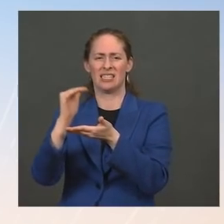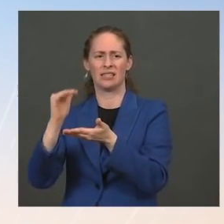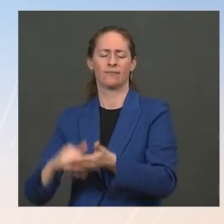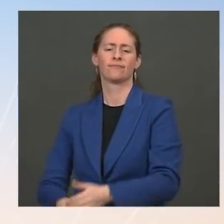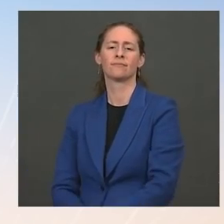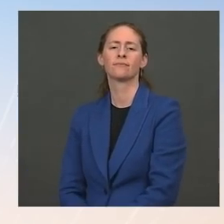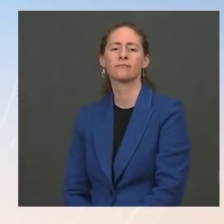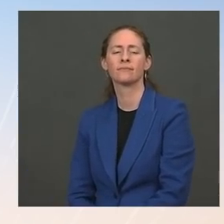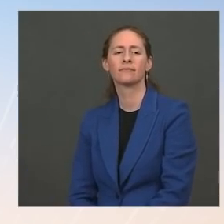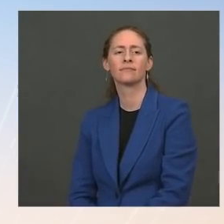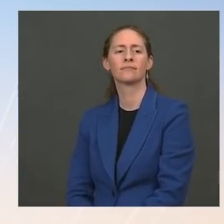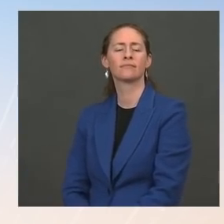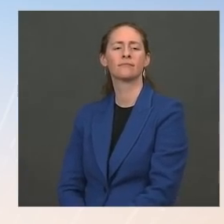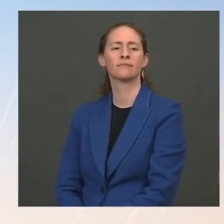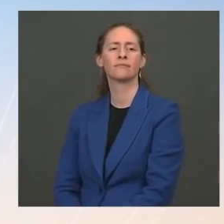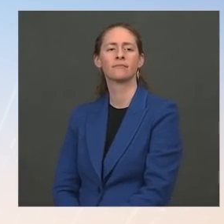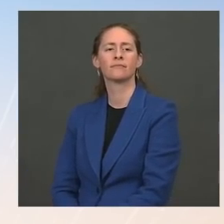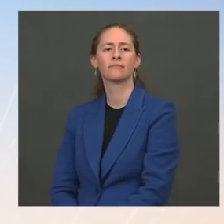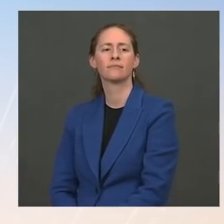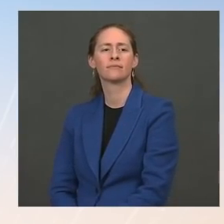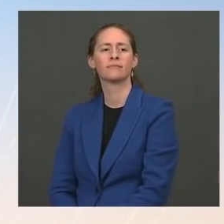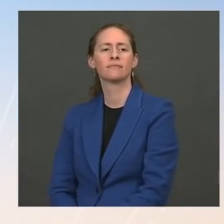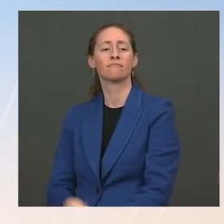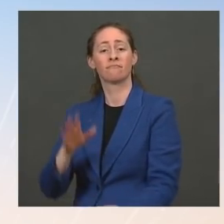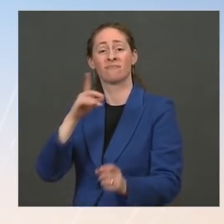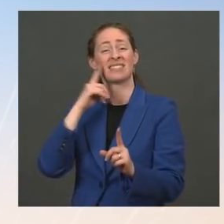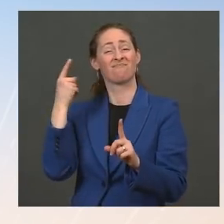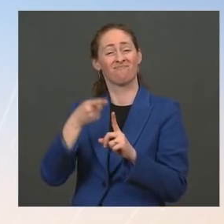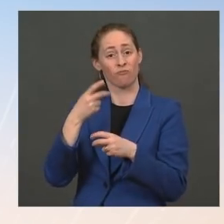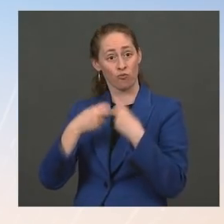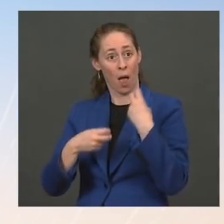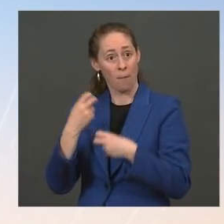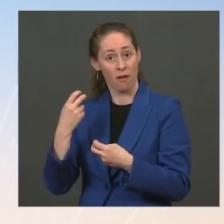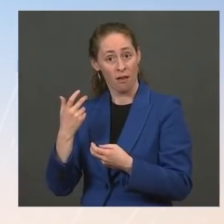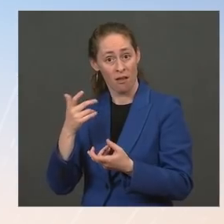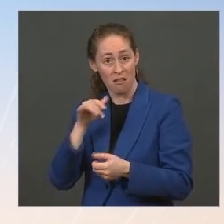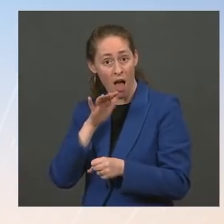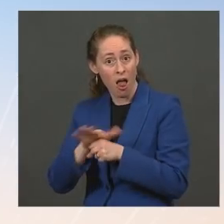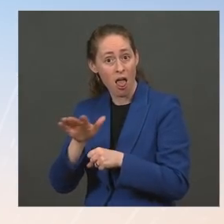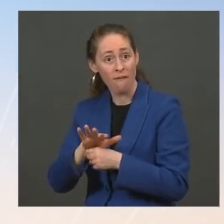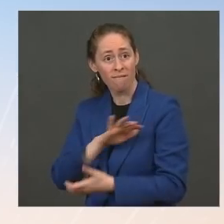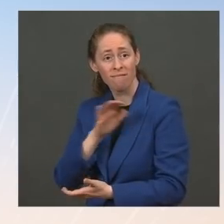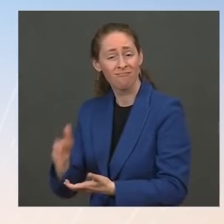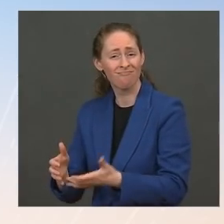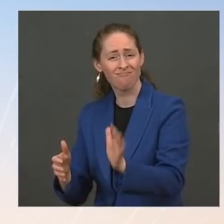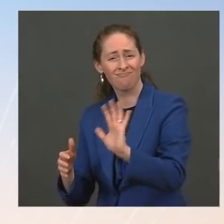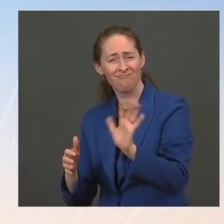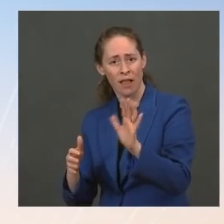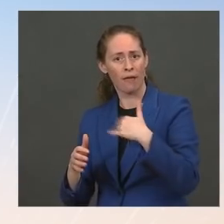and, if we are going to be the, you know, world leader on fighting the pandemic, that it's not just about doses,